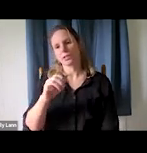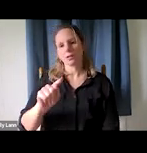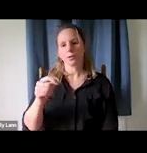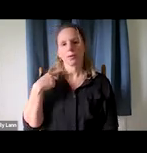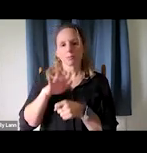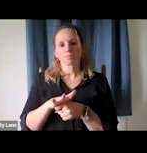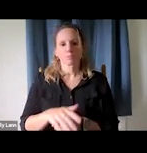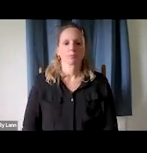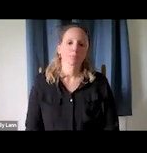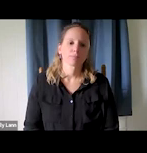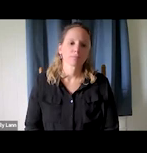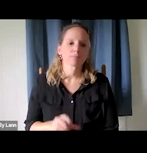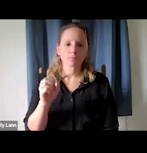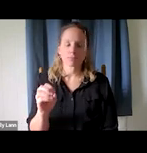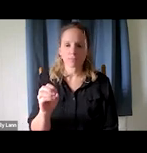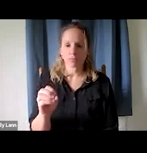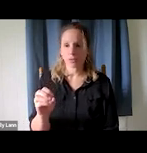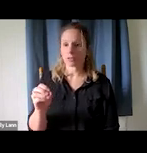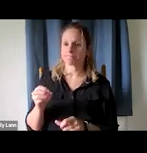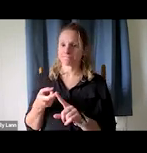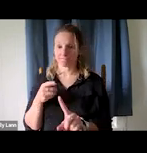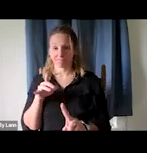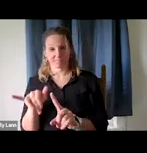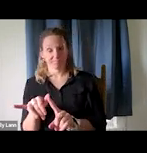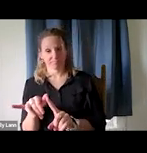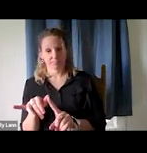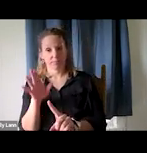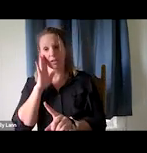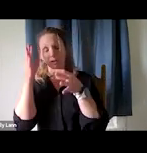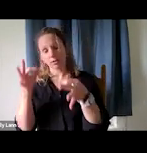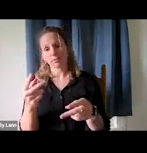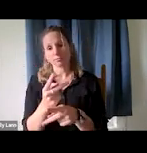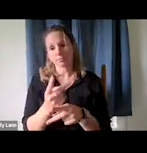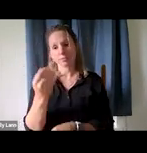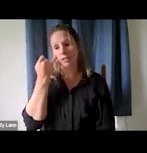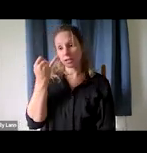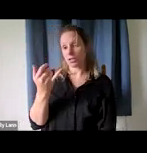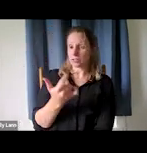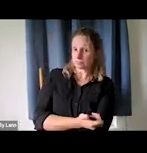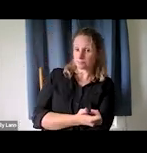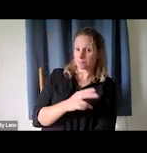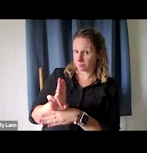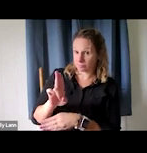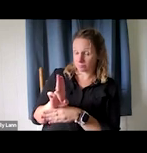So we go off of that when we're determining if it's a substance use disorder.